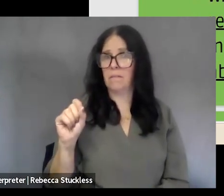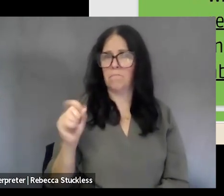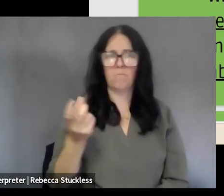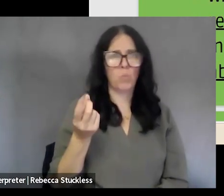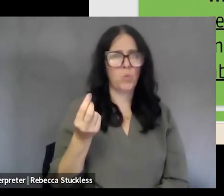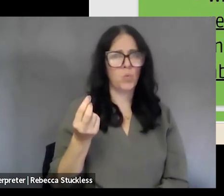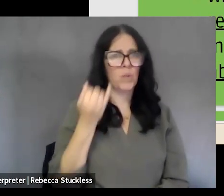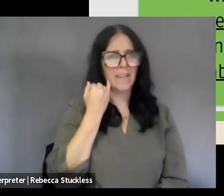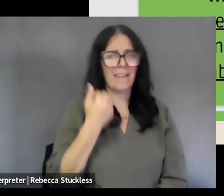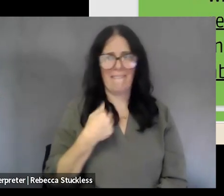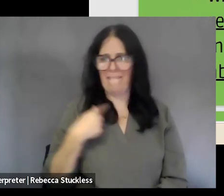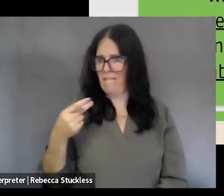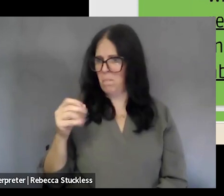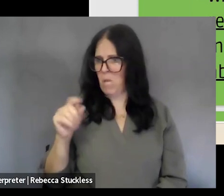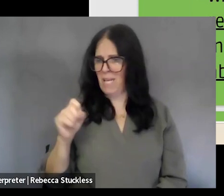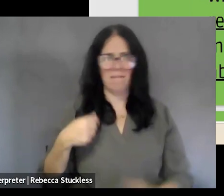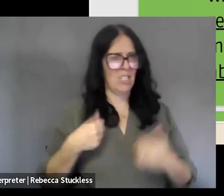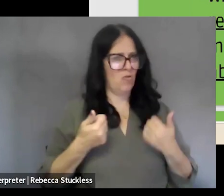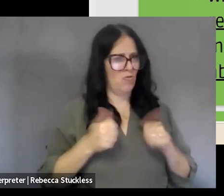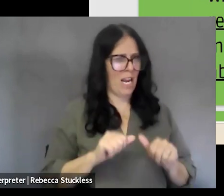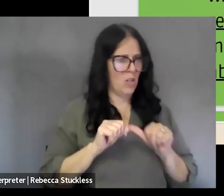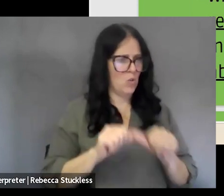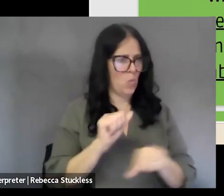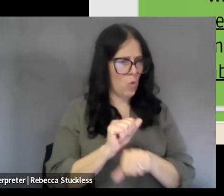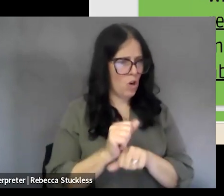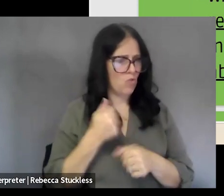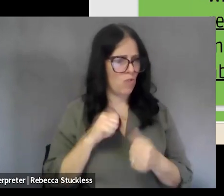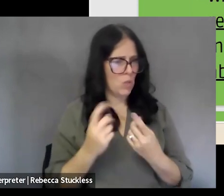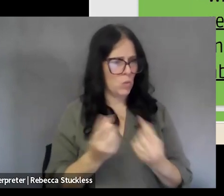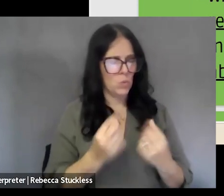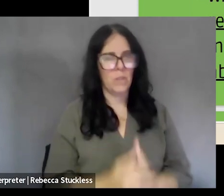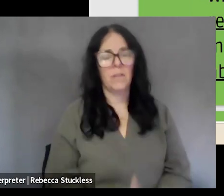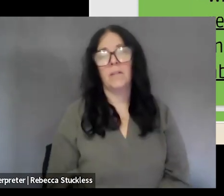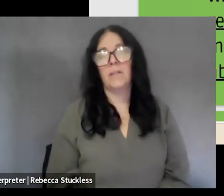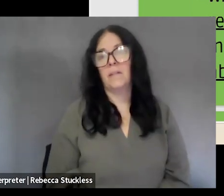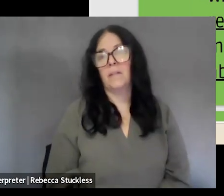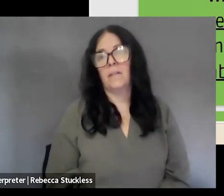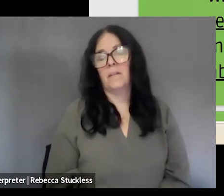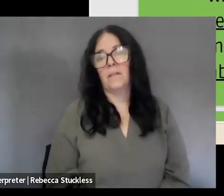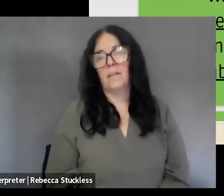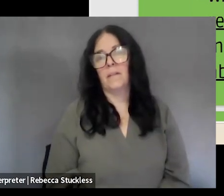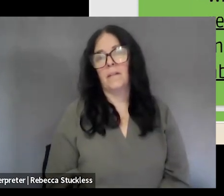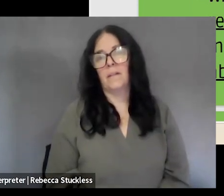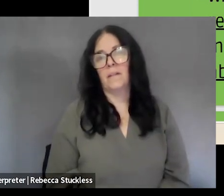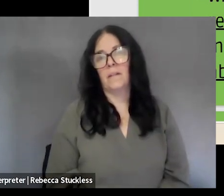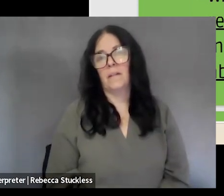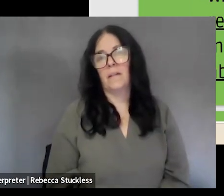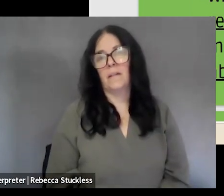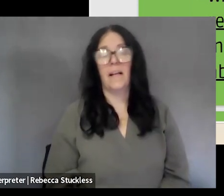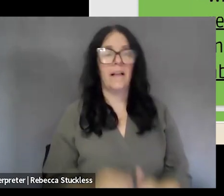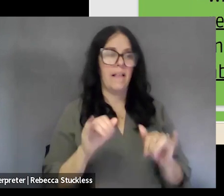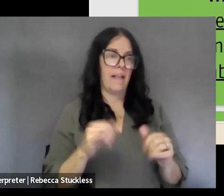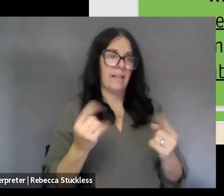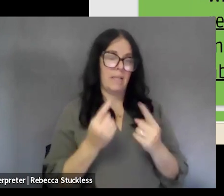to maintain them? Right, this is something that I myself I'm still trying to to work